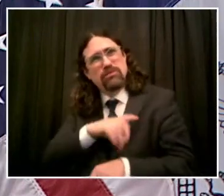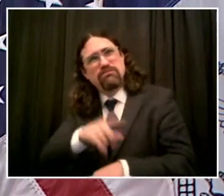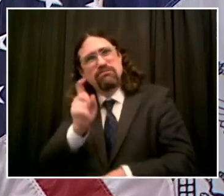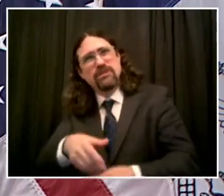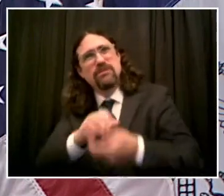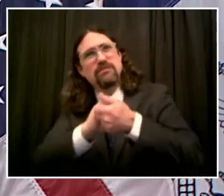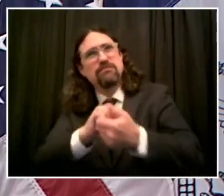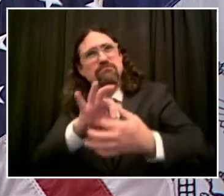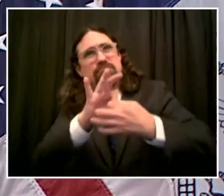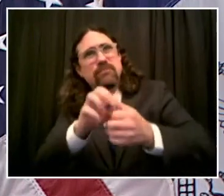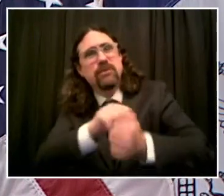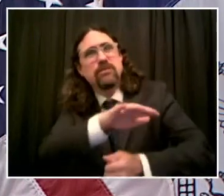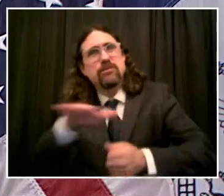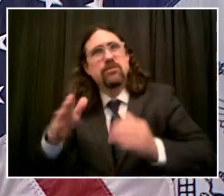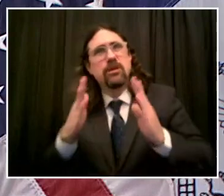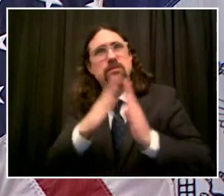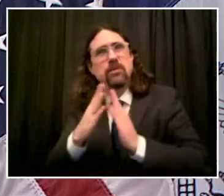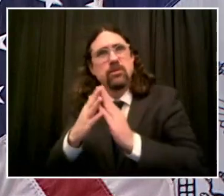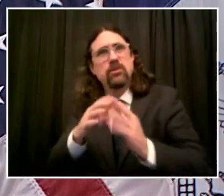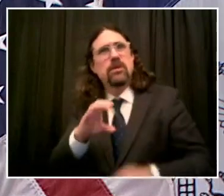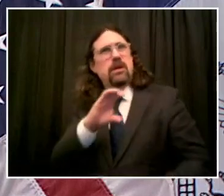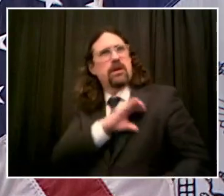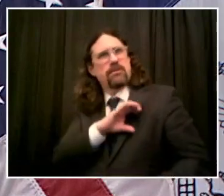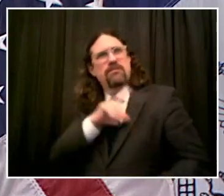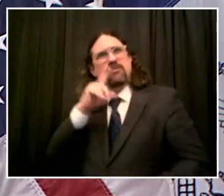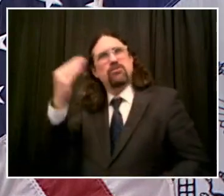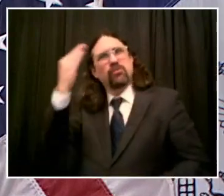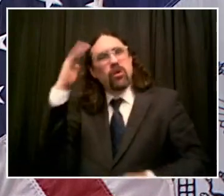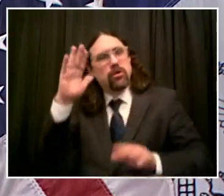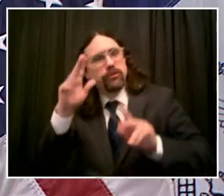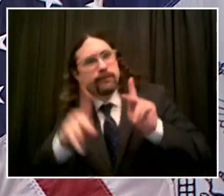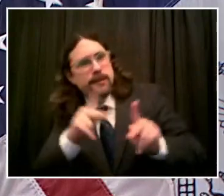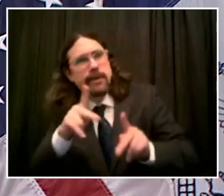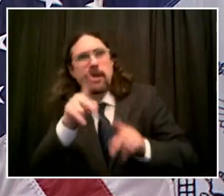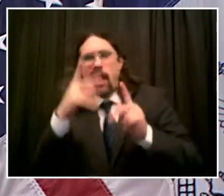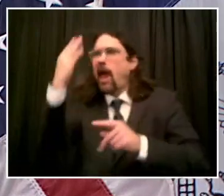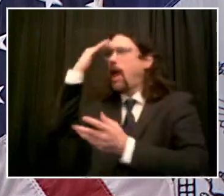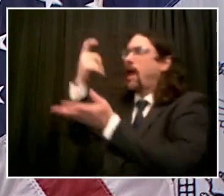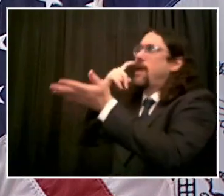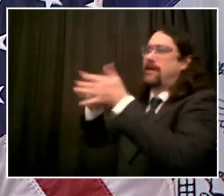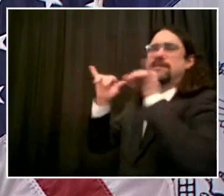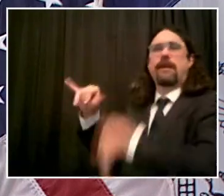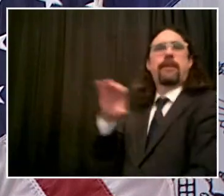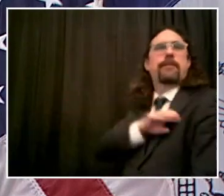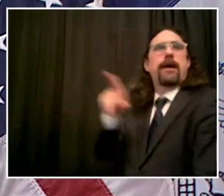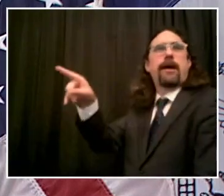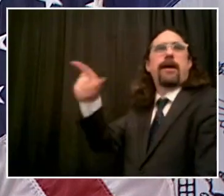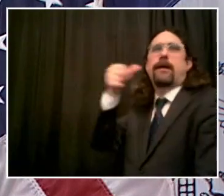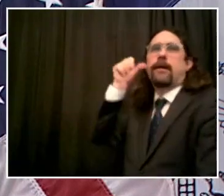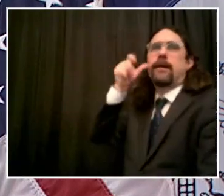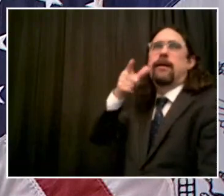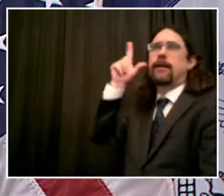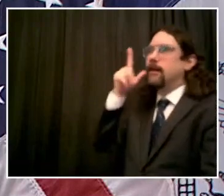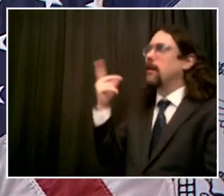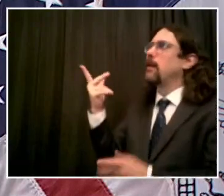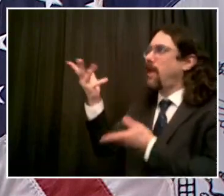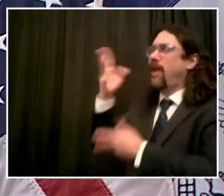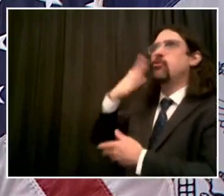OFFICERS TO SAY GOOD MORNING. I WANT THEM TO GET TO KNOW THE MEMBERS OF THEIR COMMUNITIES TO